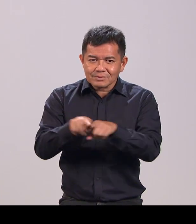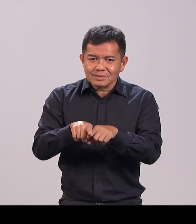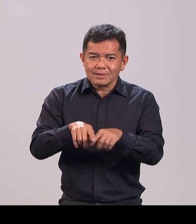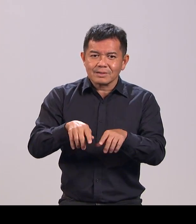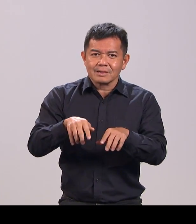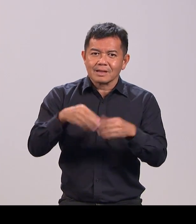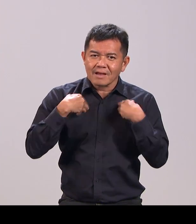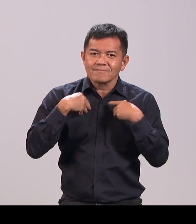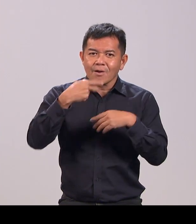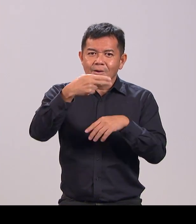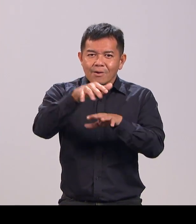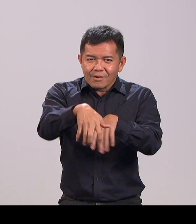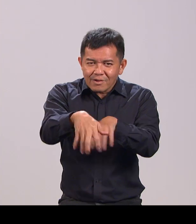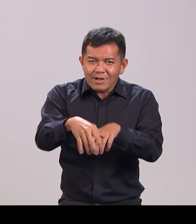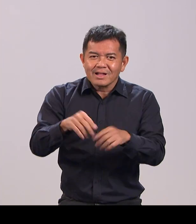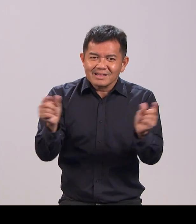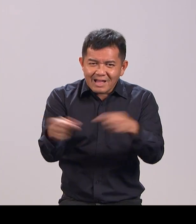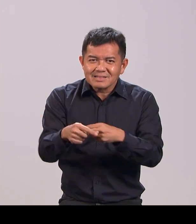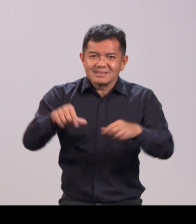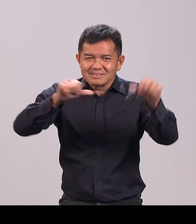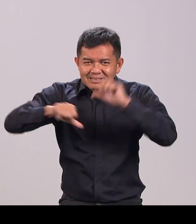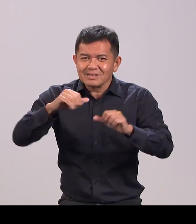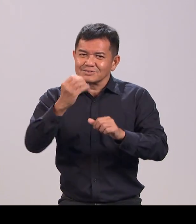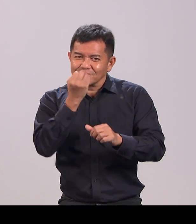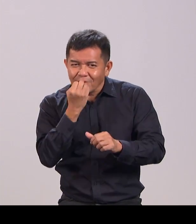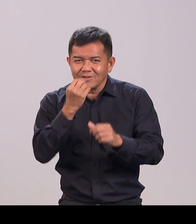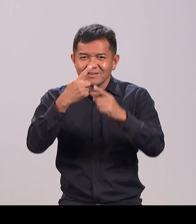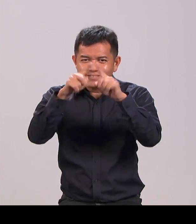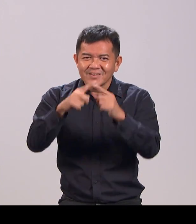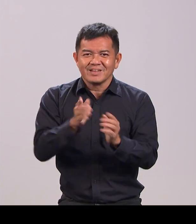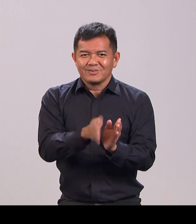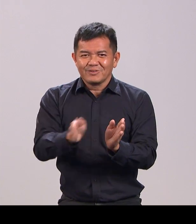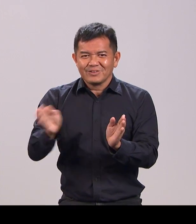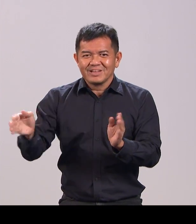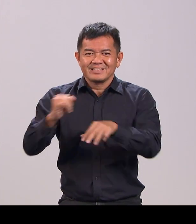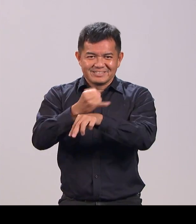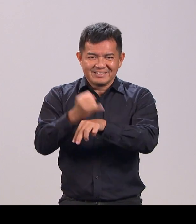all sorts of new jobs which a generation ago didn't really exist.